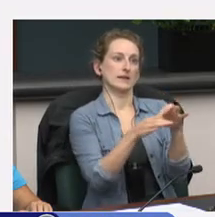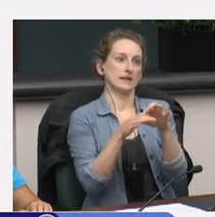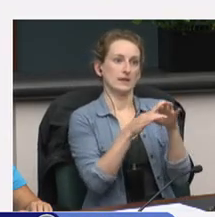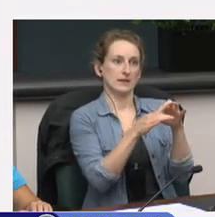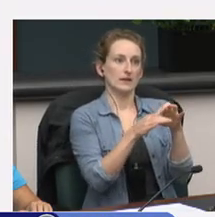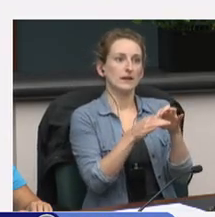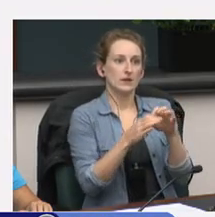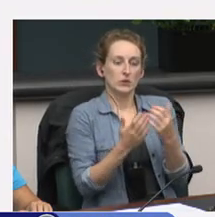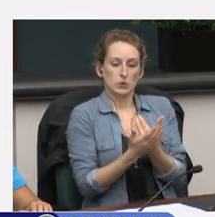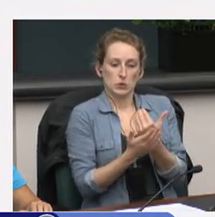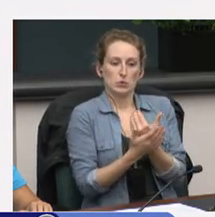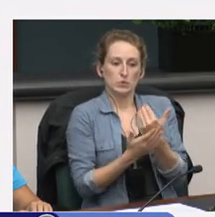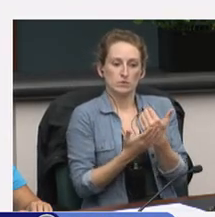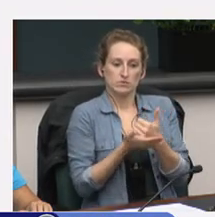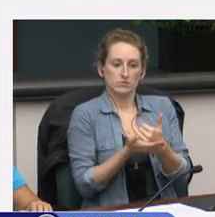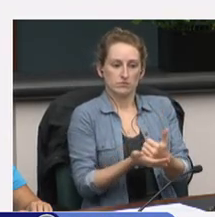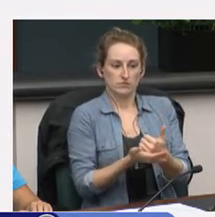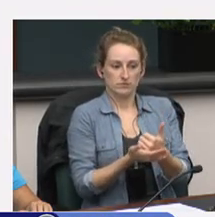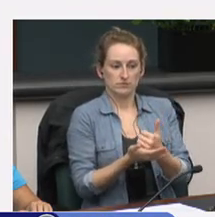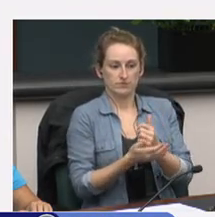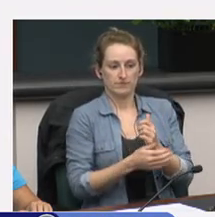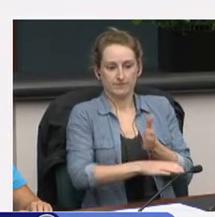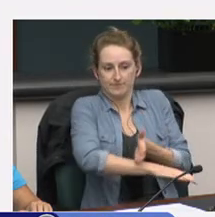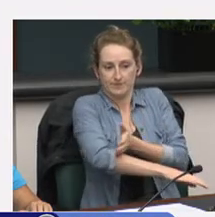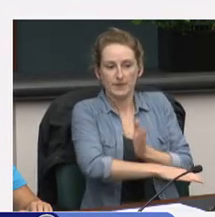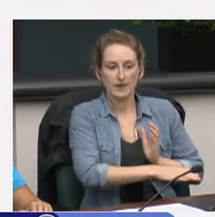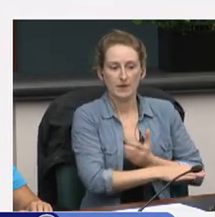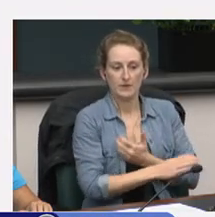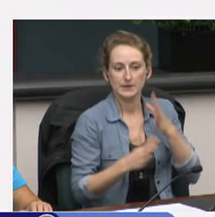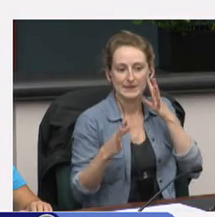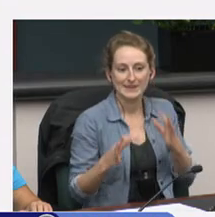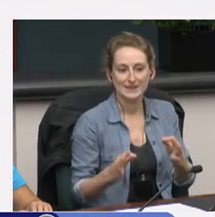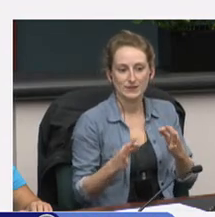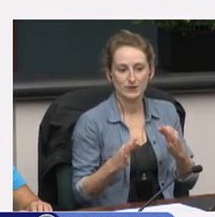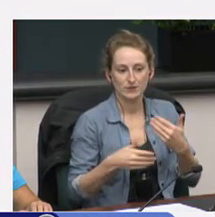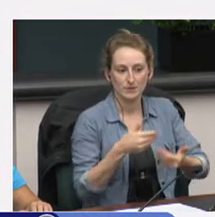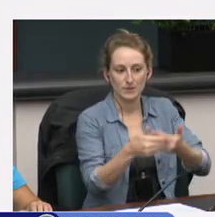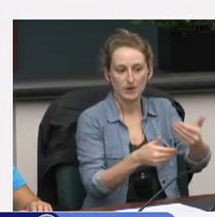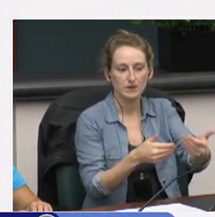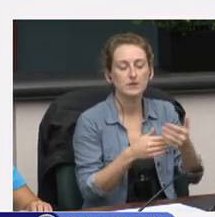decision-making it was kind of dispersed throughout the existing you do so it